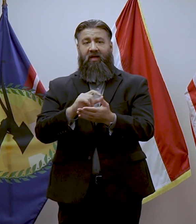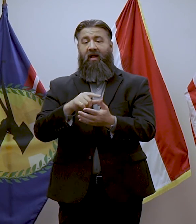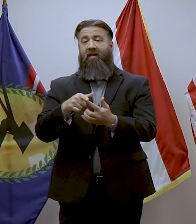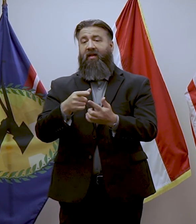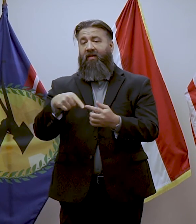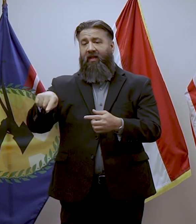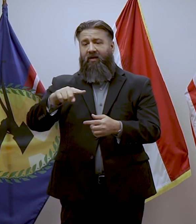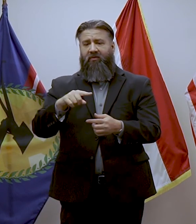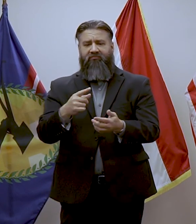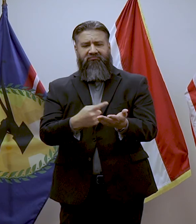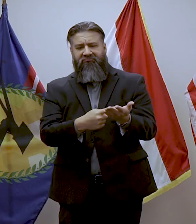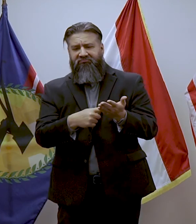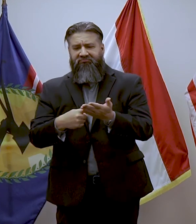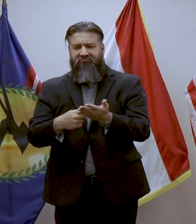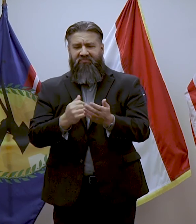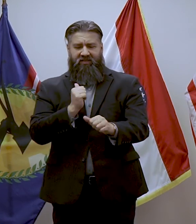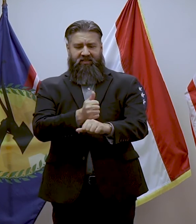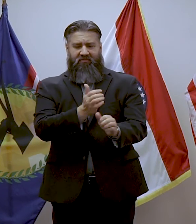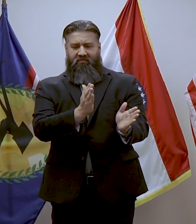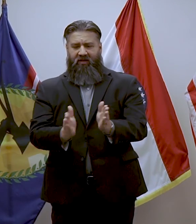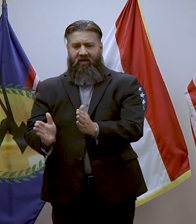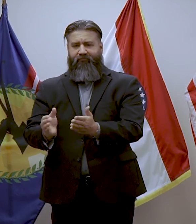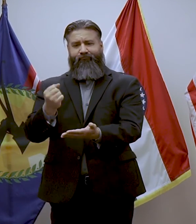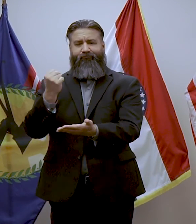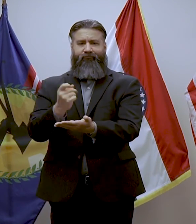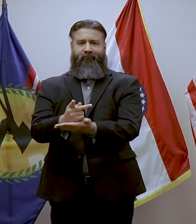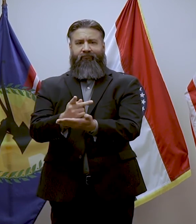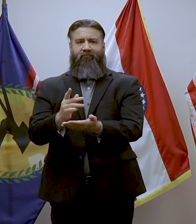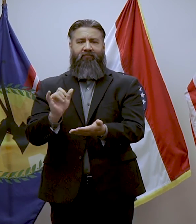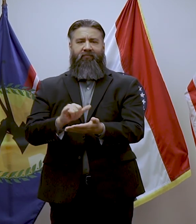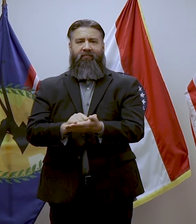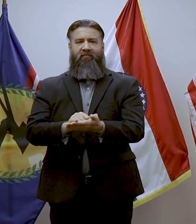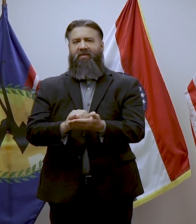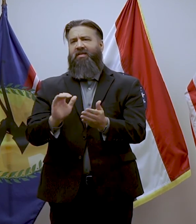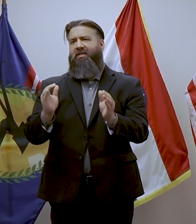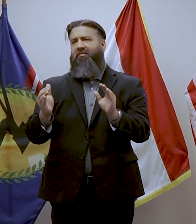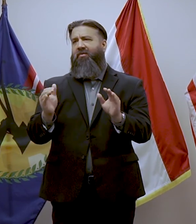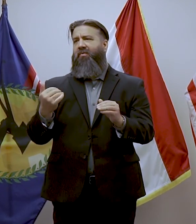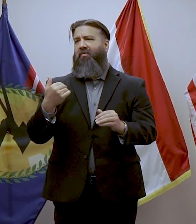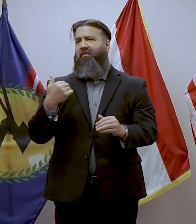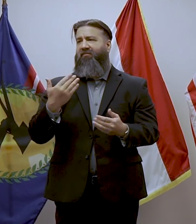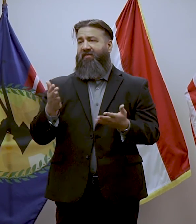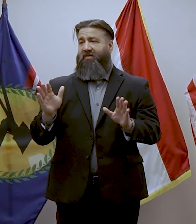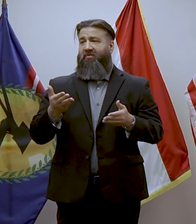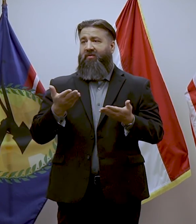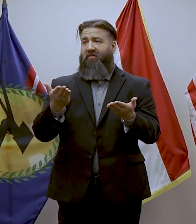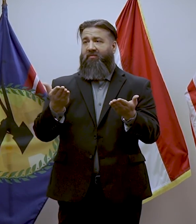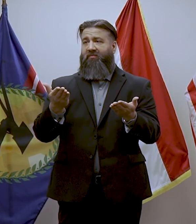and their own plan together. That will, I'm sure, look similar to what we've recommended a timeline for when we might see something to turn.